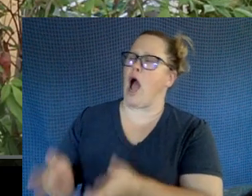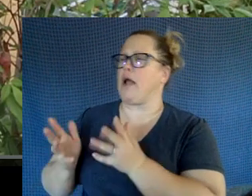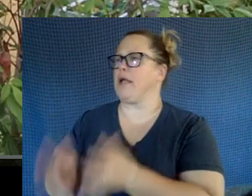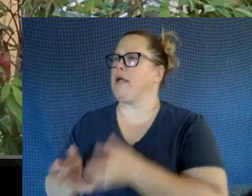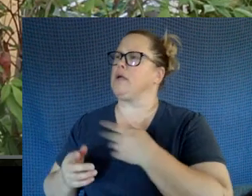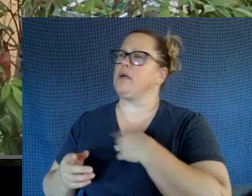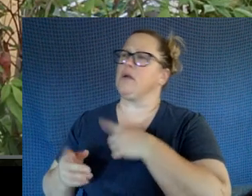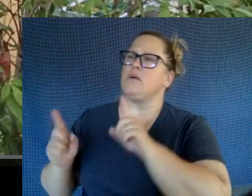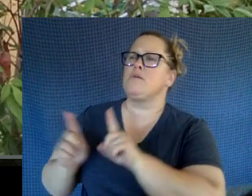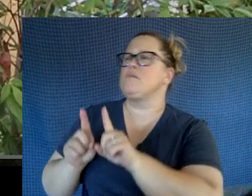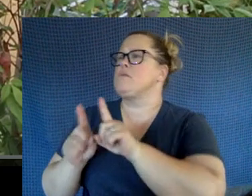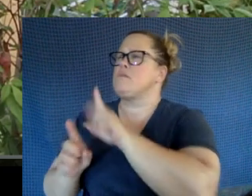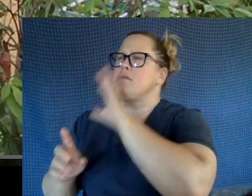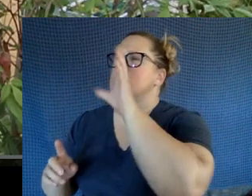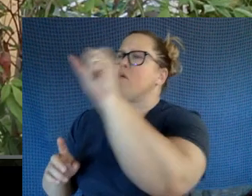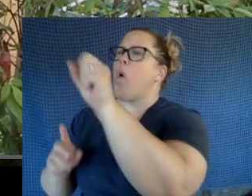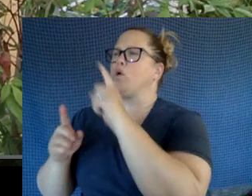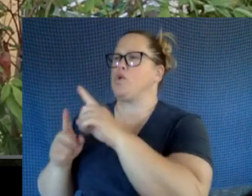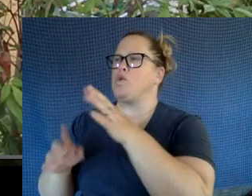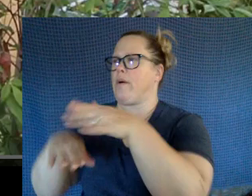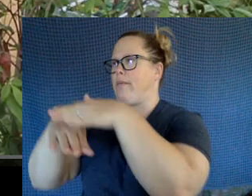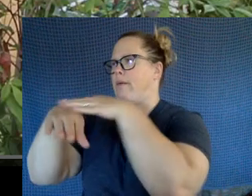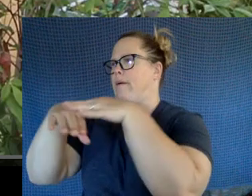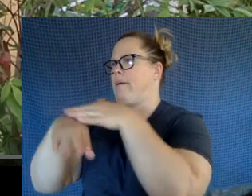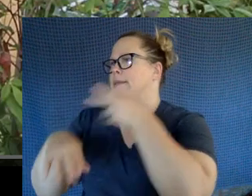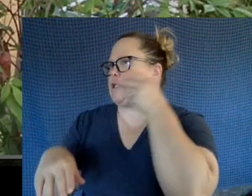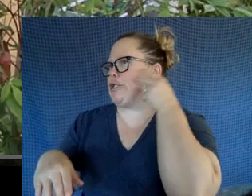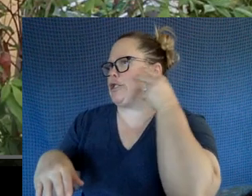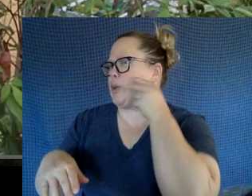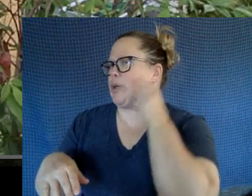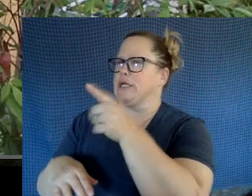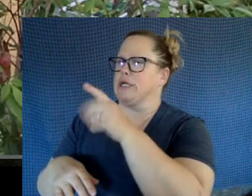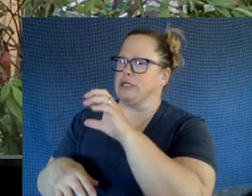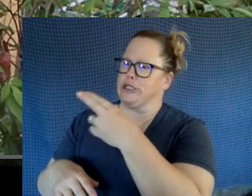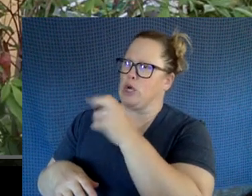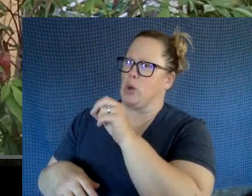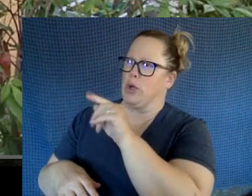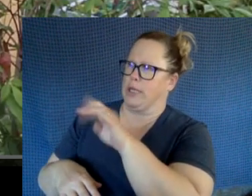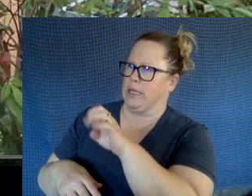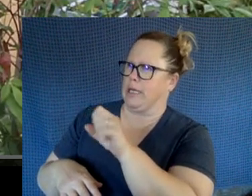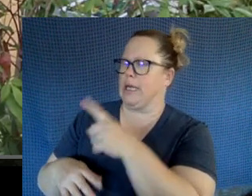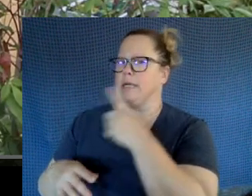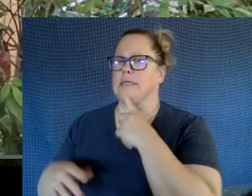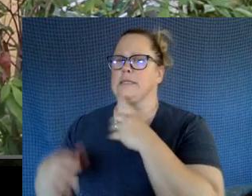the Cherokees from where her stories flowed. Rocking on her creaky swing we